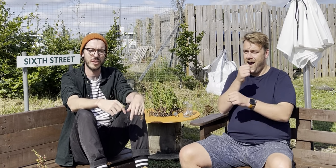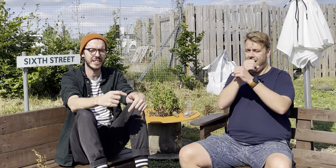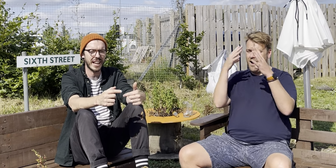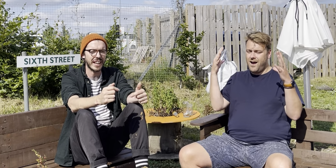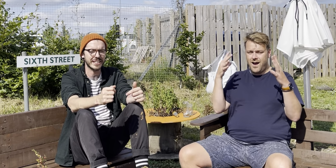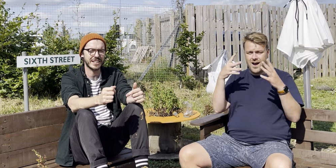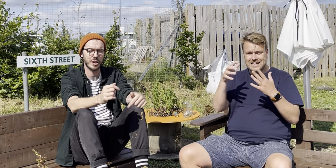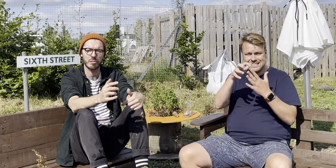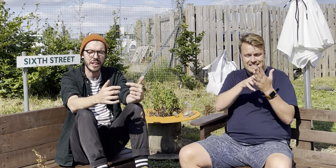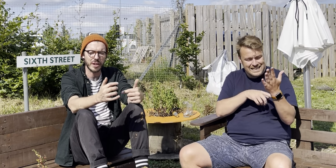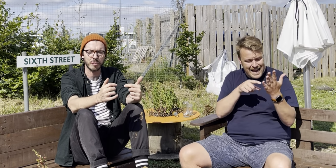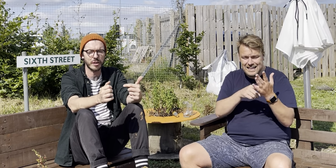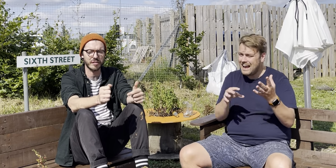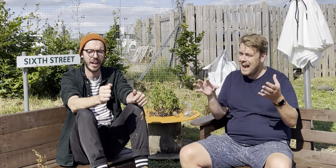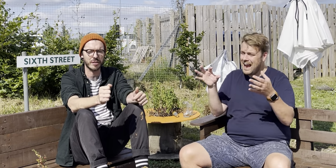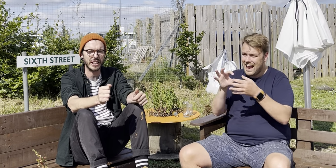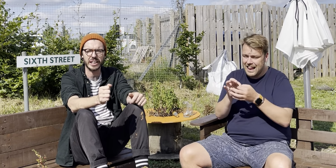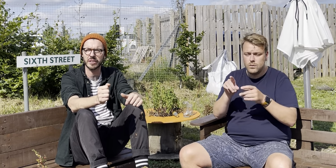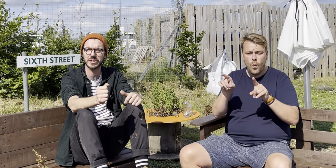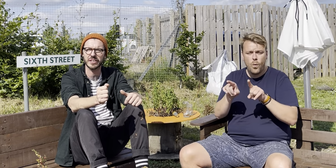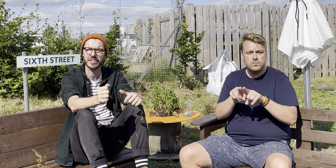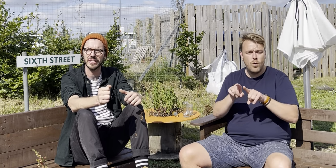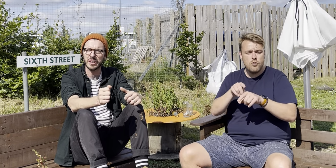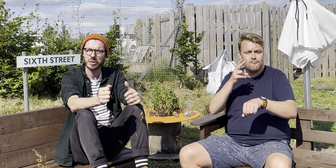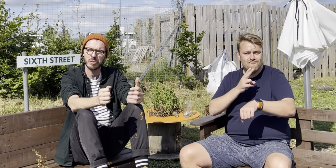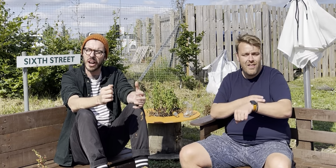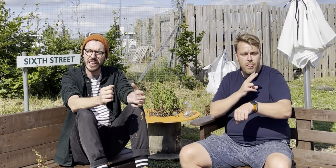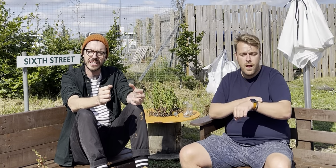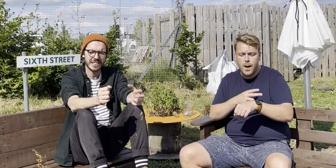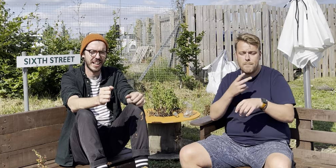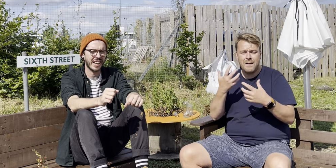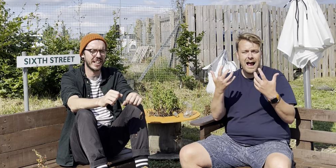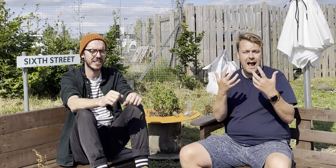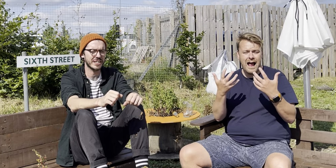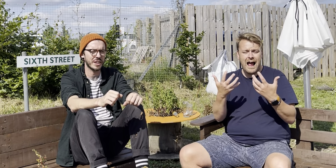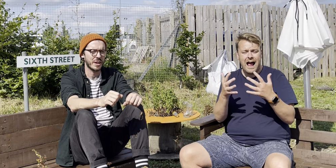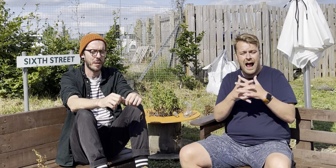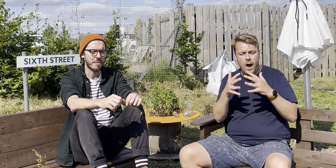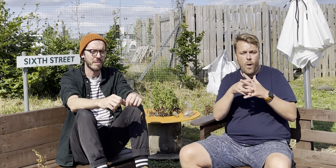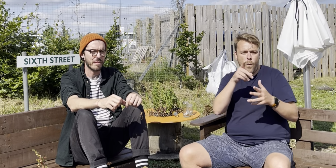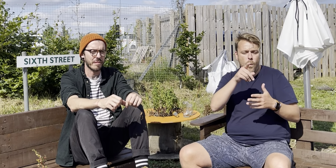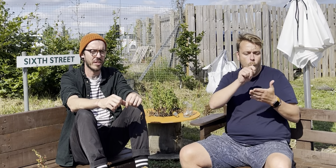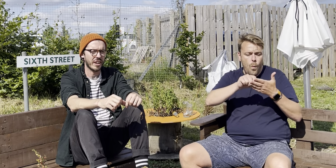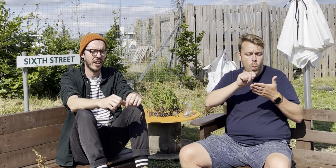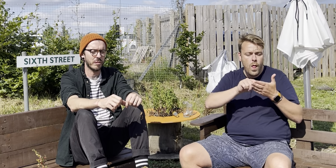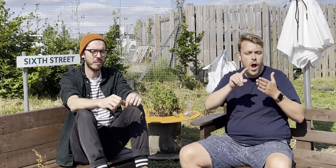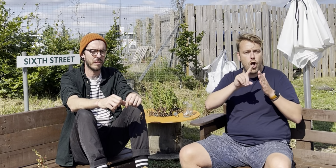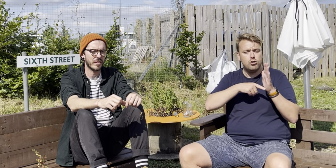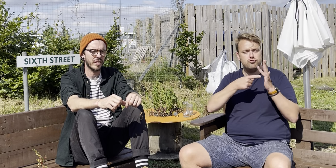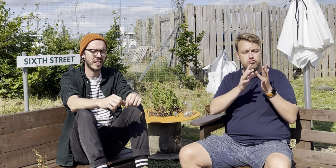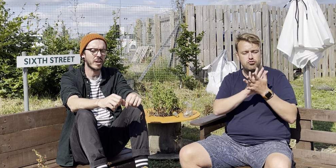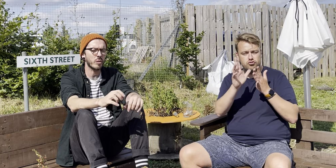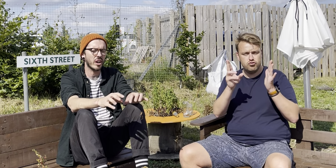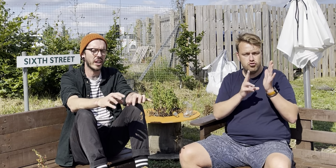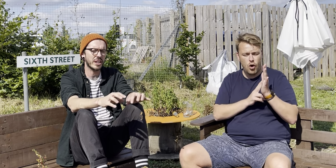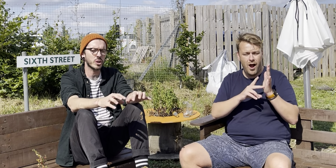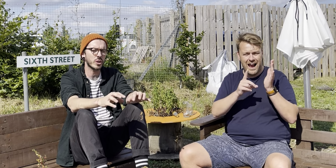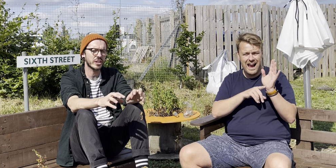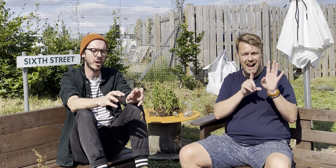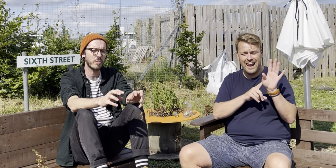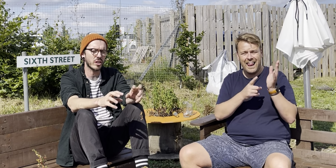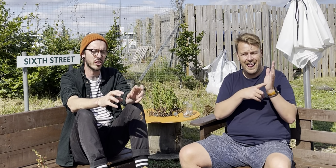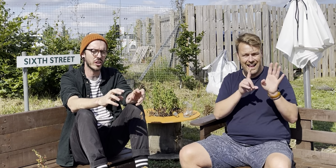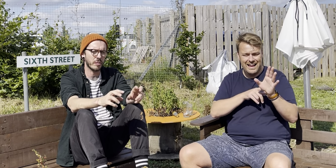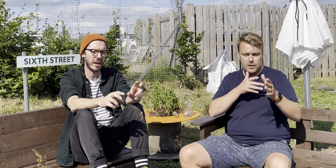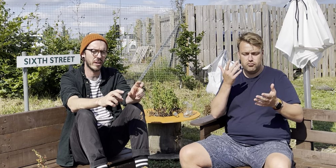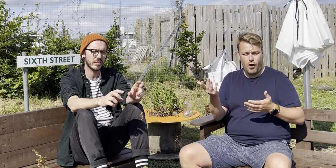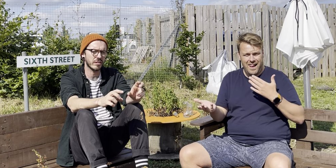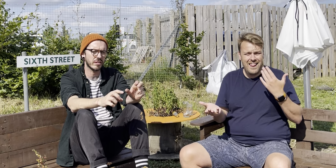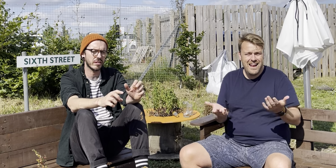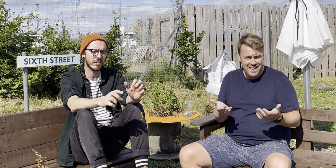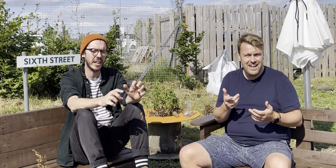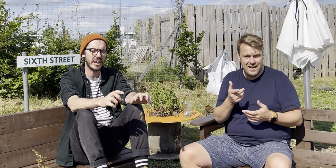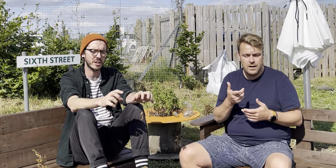the text and the rhythm of how lily used to write and um i think what i enjoy so much about lilly's